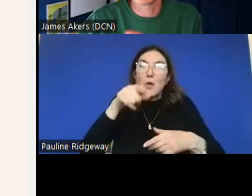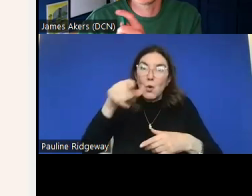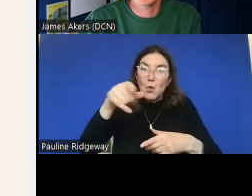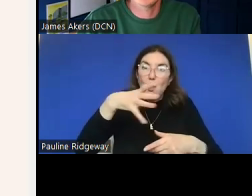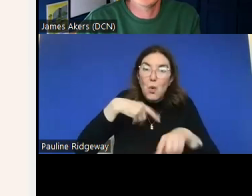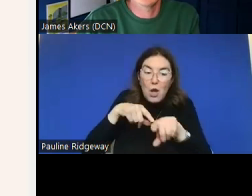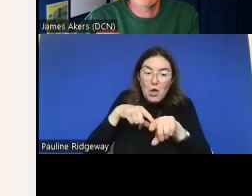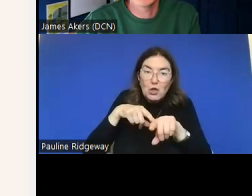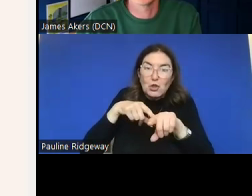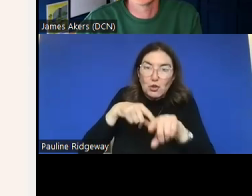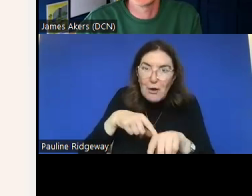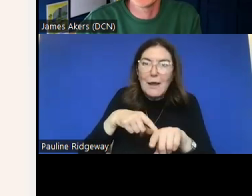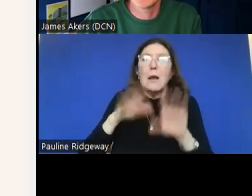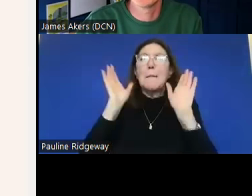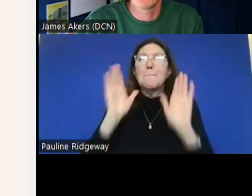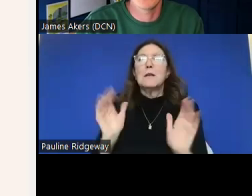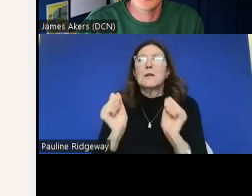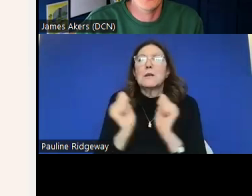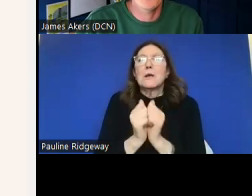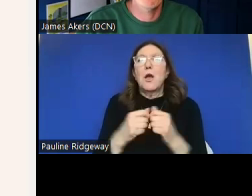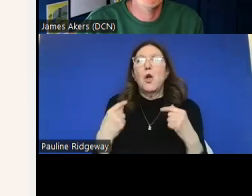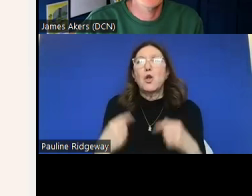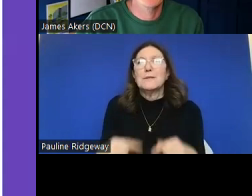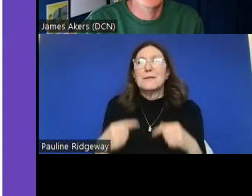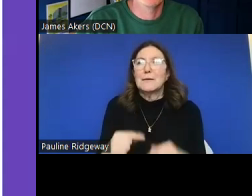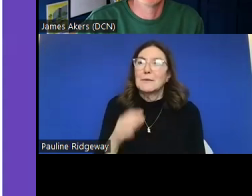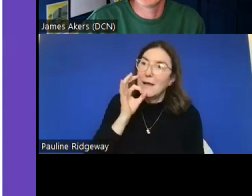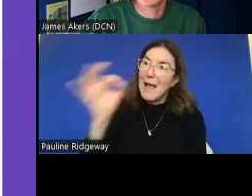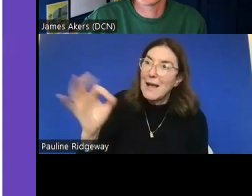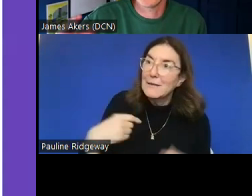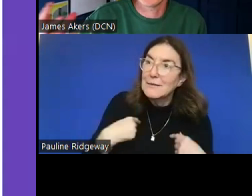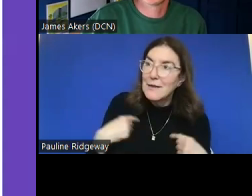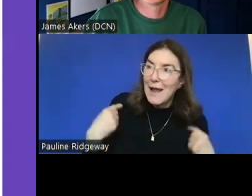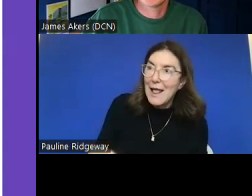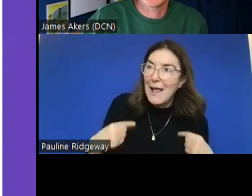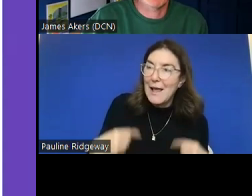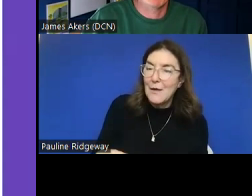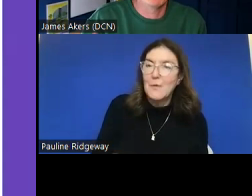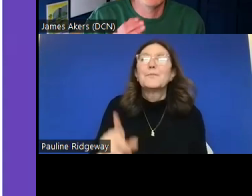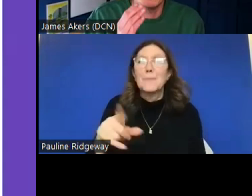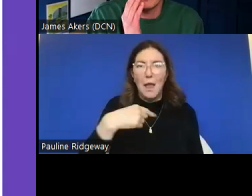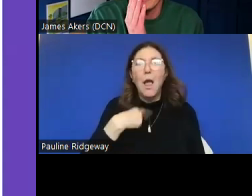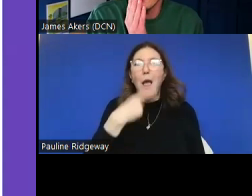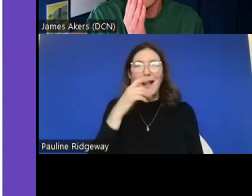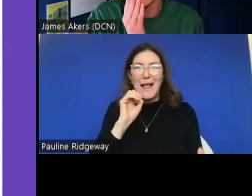I'll send you in the resources a list of what they are. Here's a quick example of what they are.